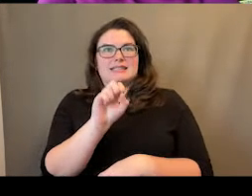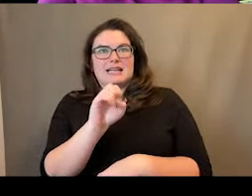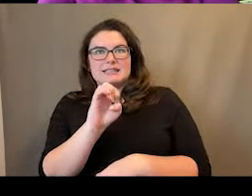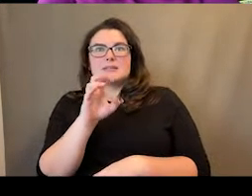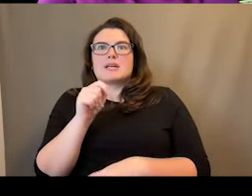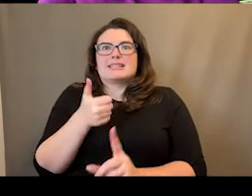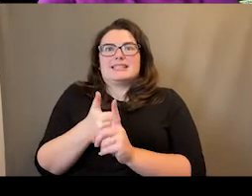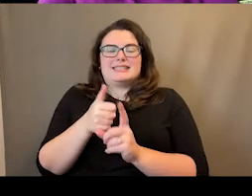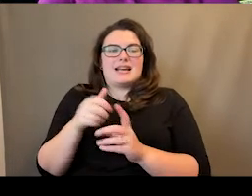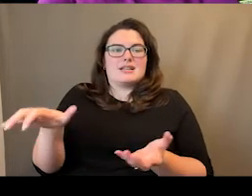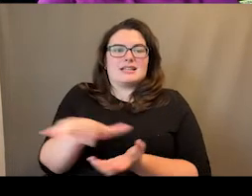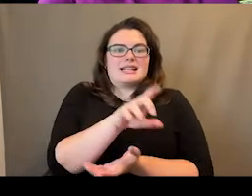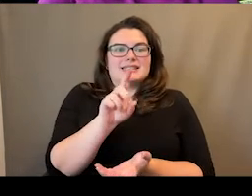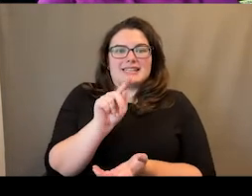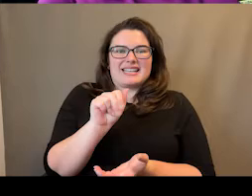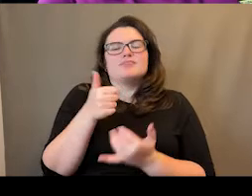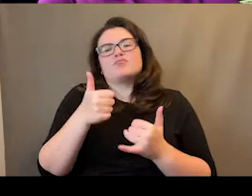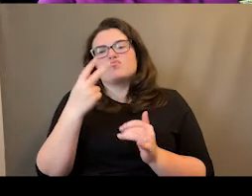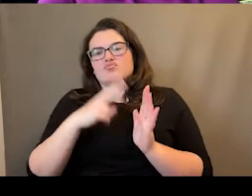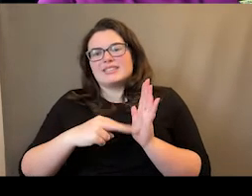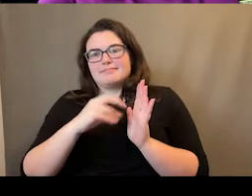collects data on the research enterprise,